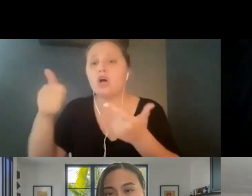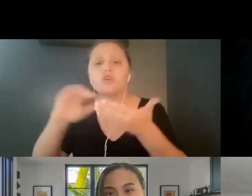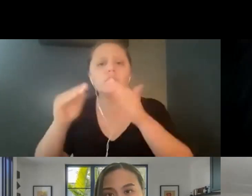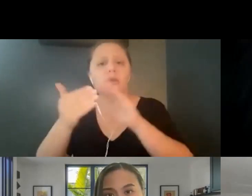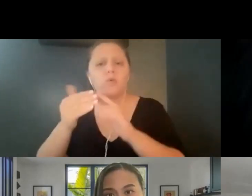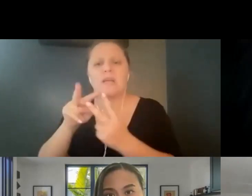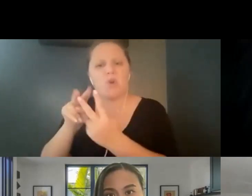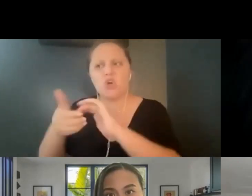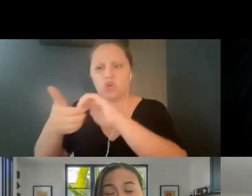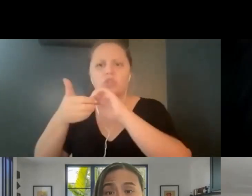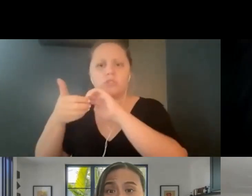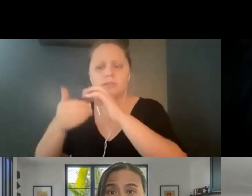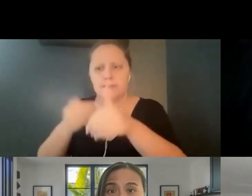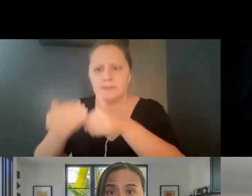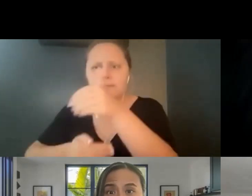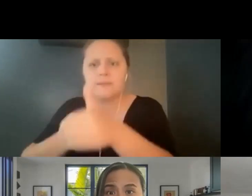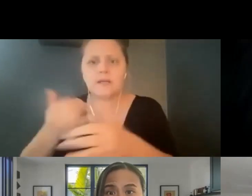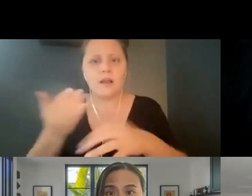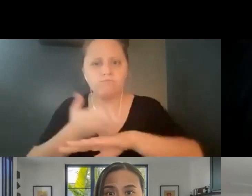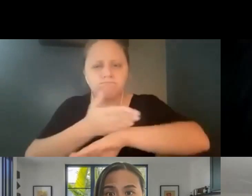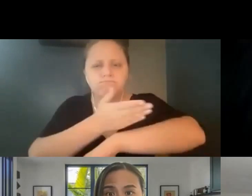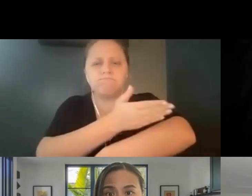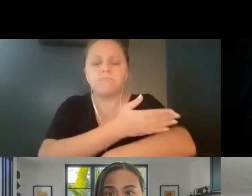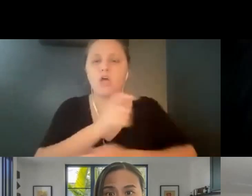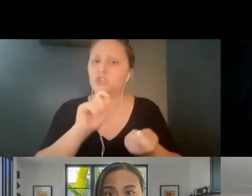really change our city to becoming